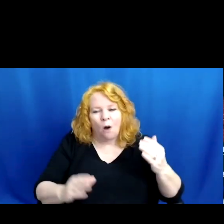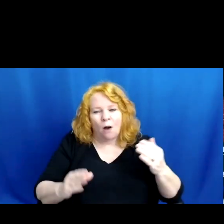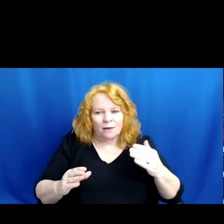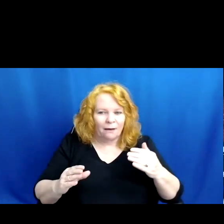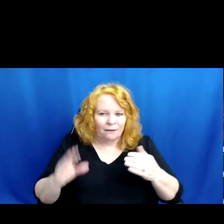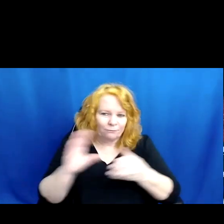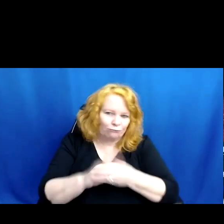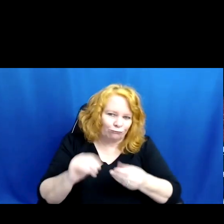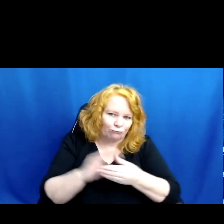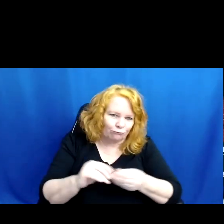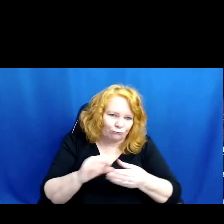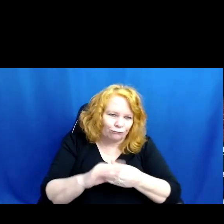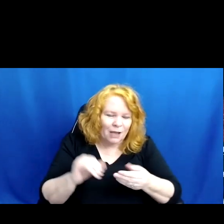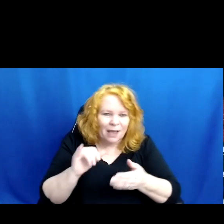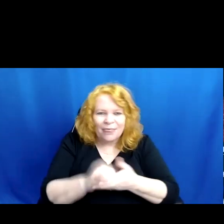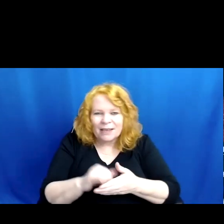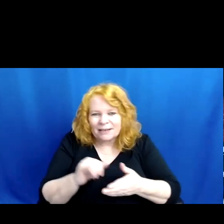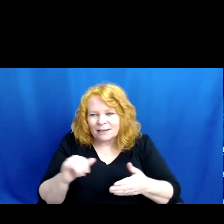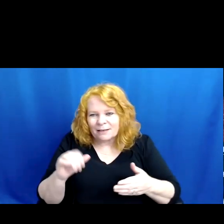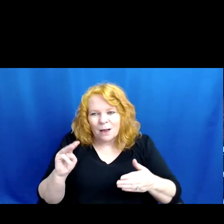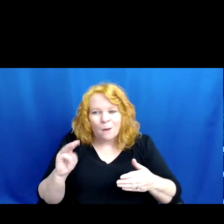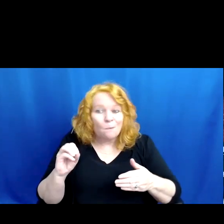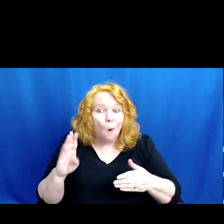making or craft making, whatever you want to call it.